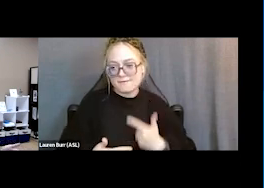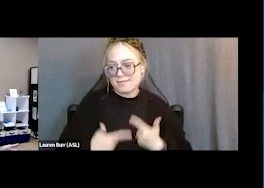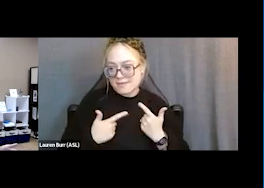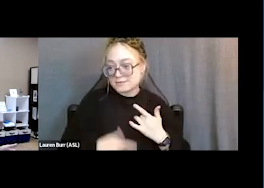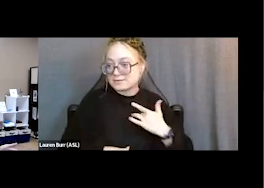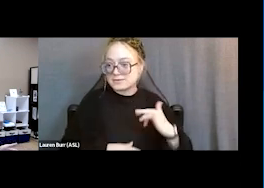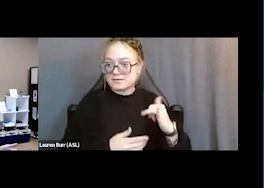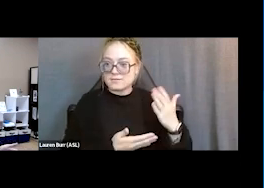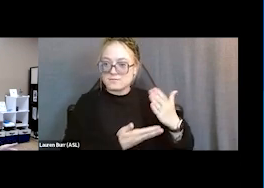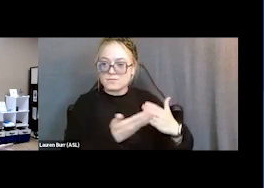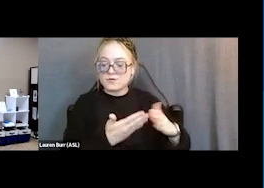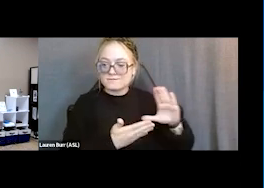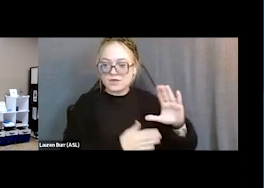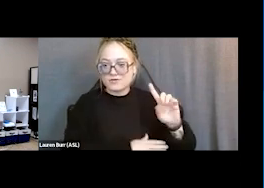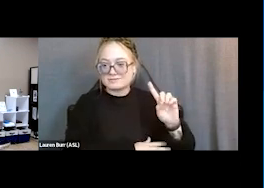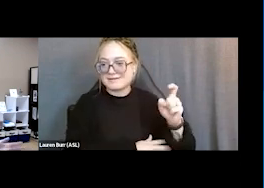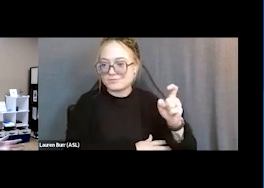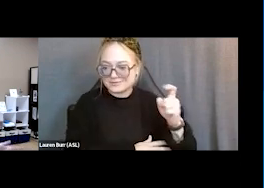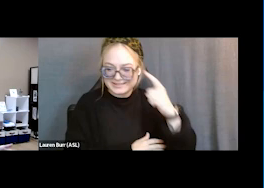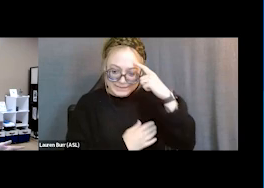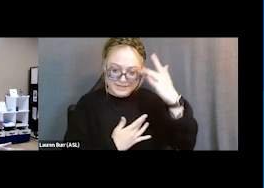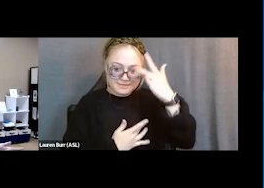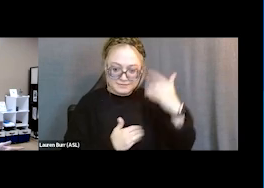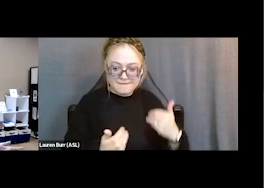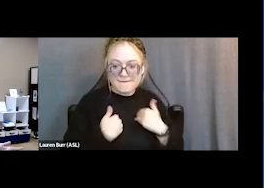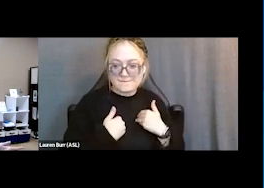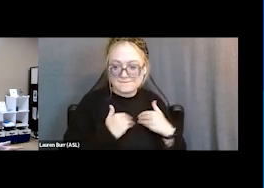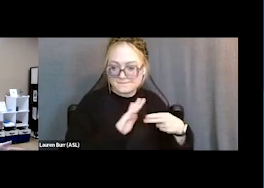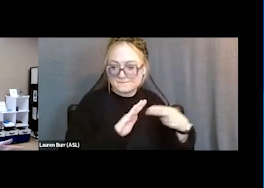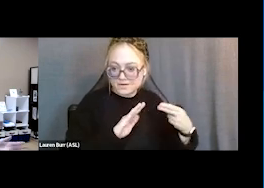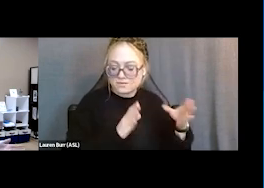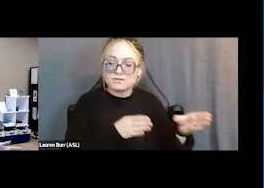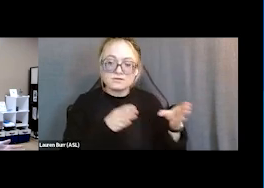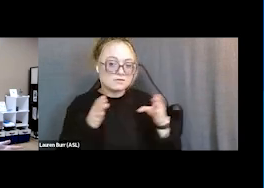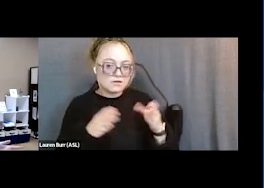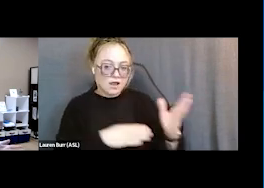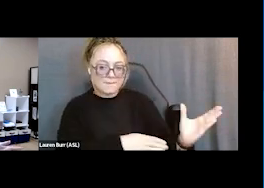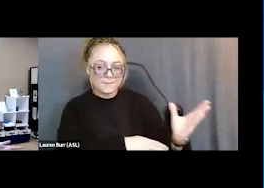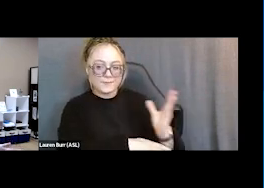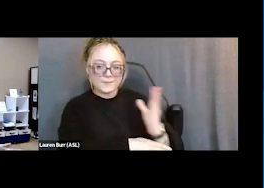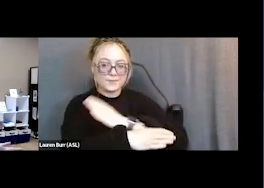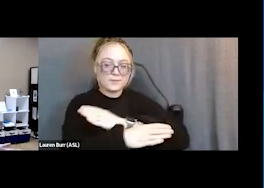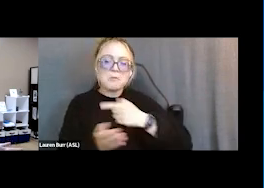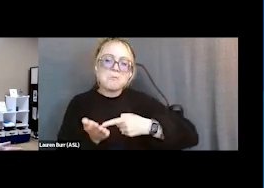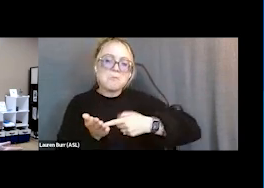like diagnosable mental illness. On the other end, we have people that occasionally experience mild